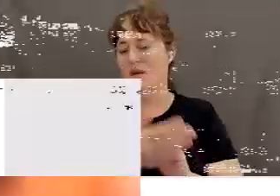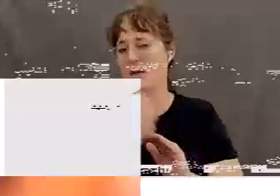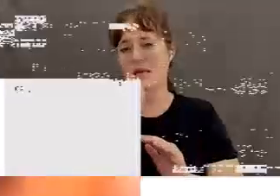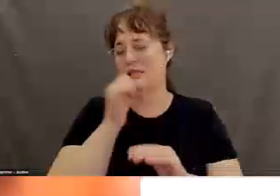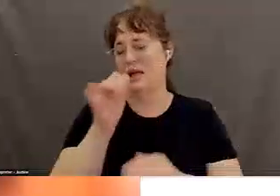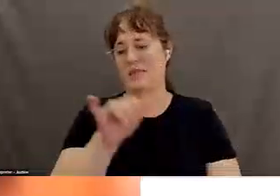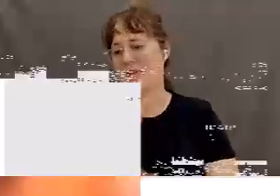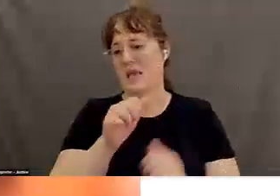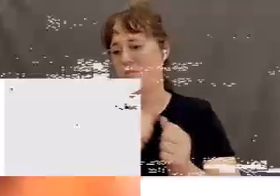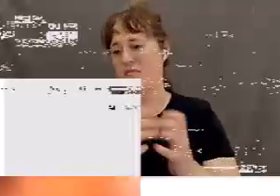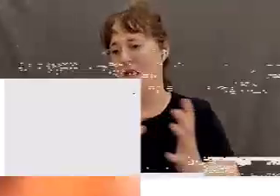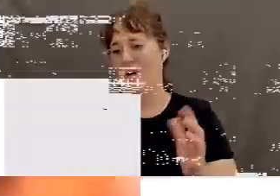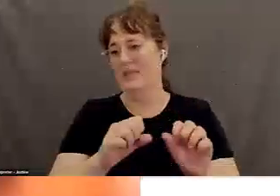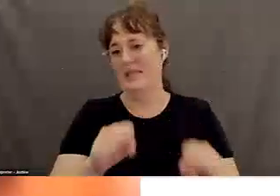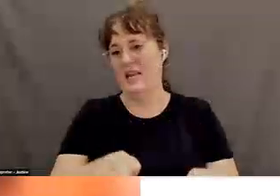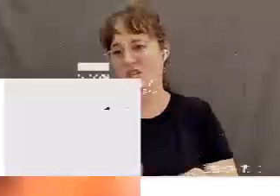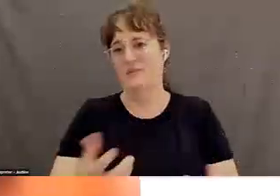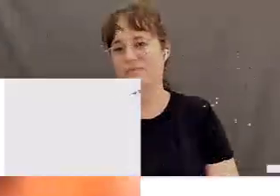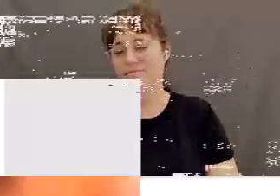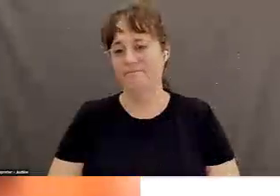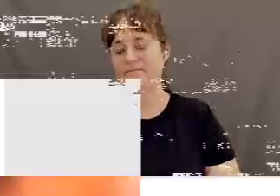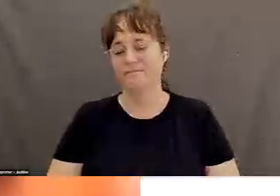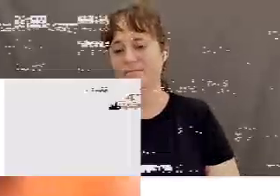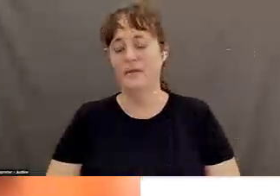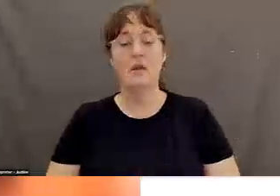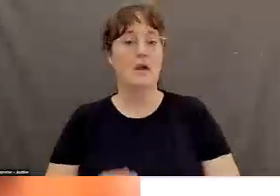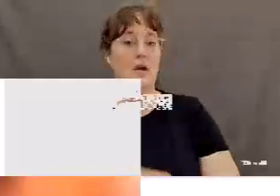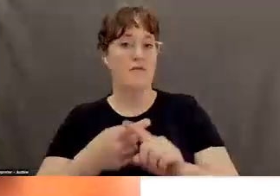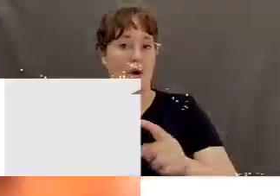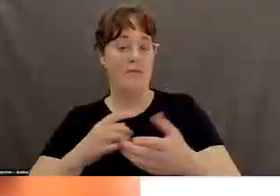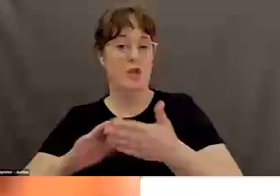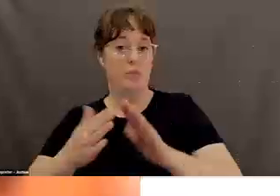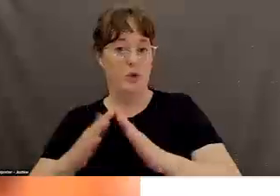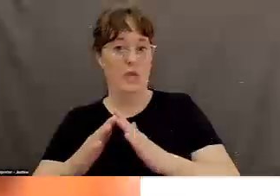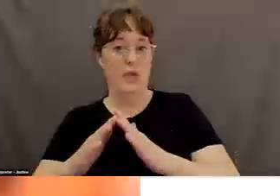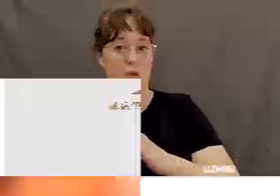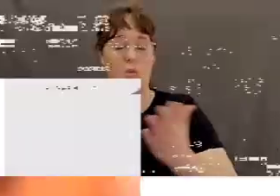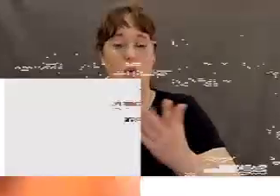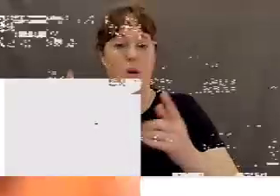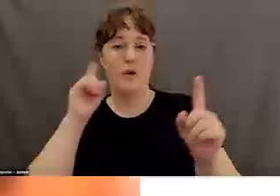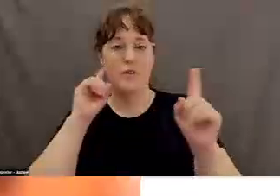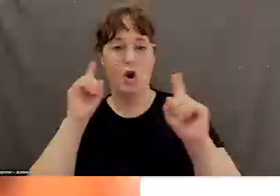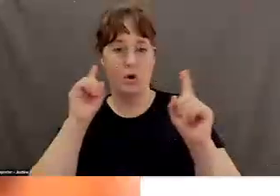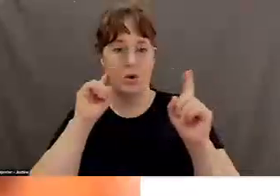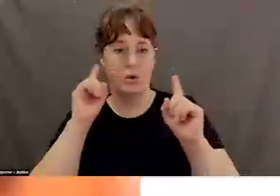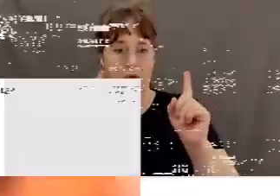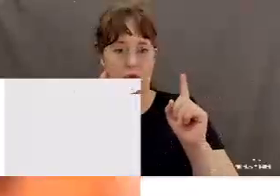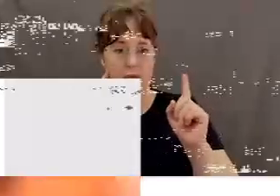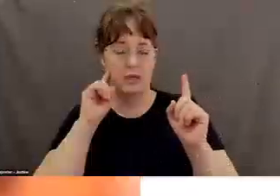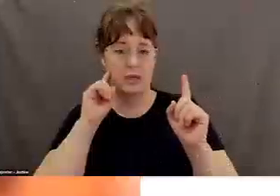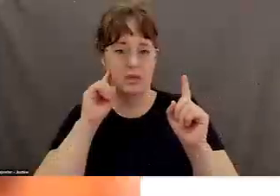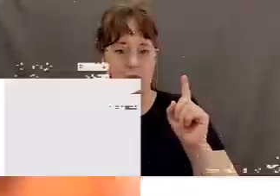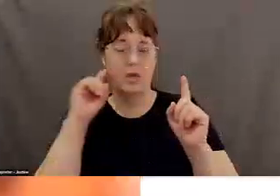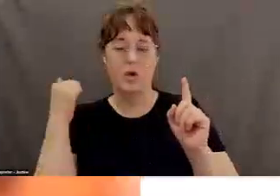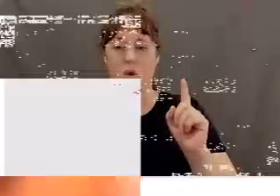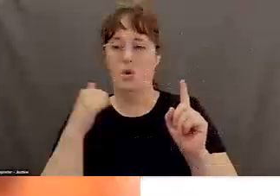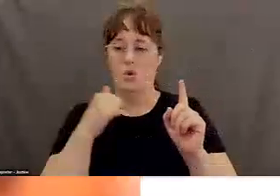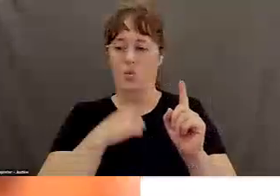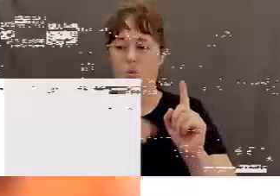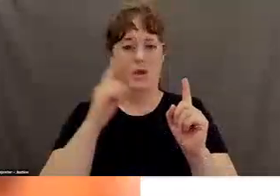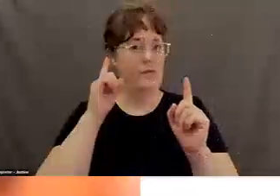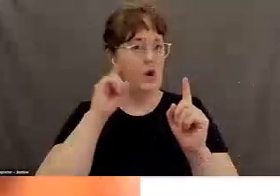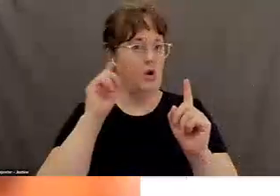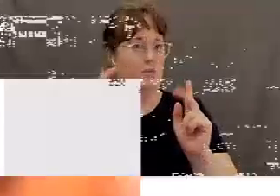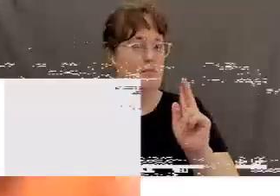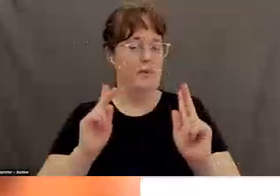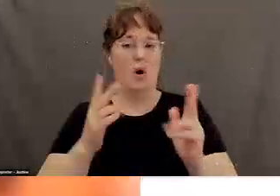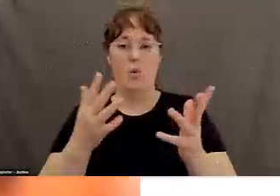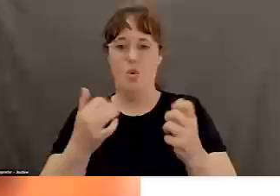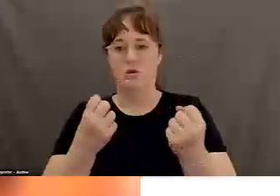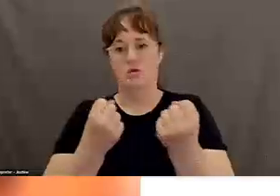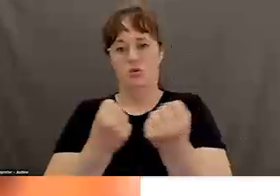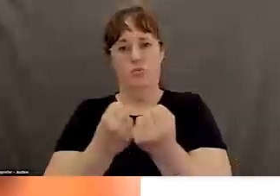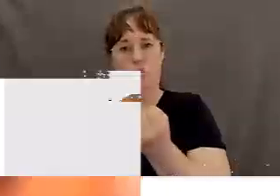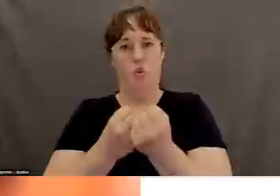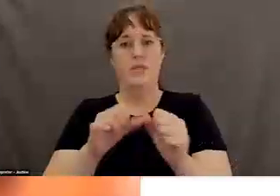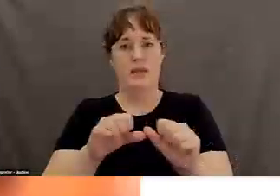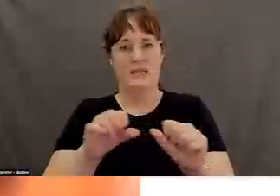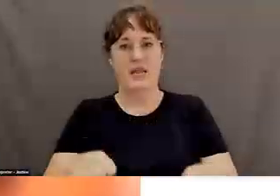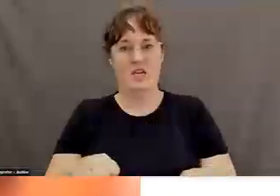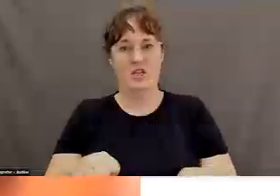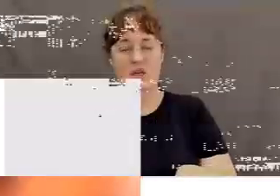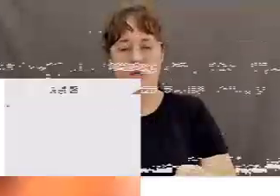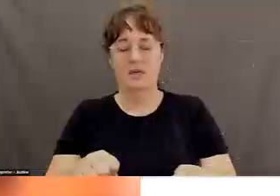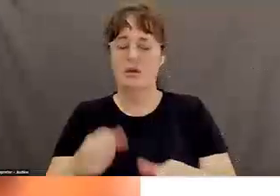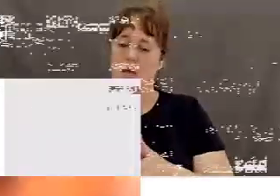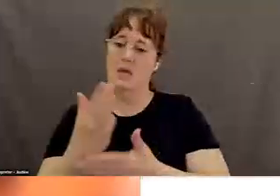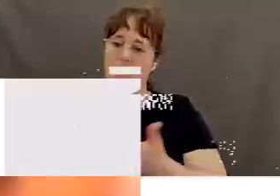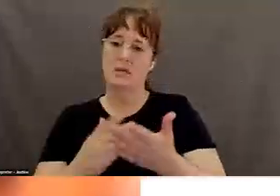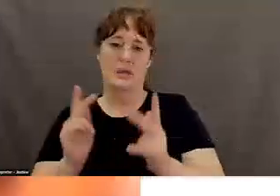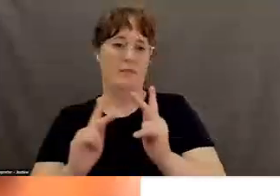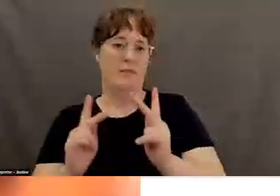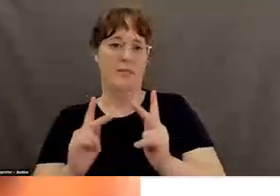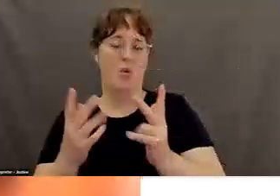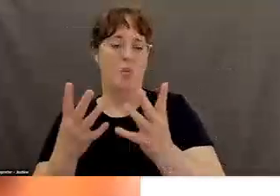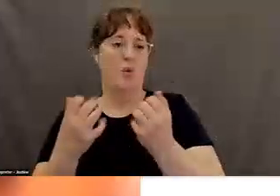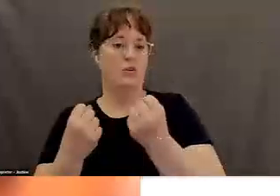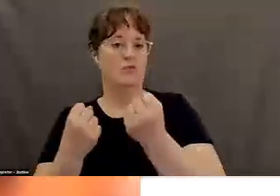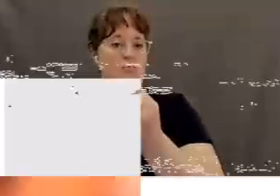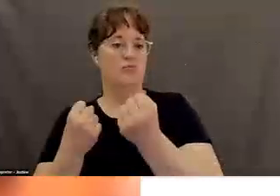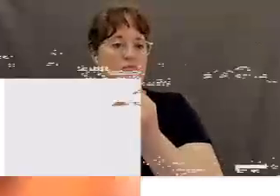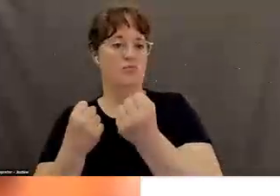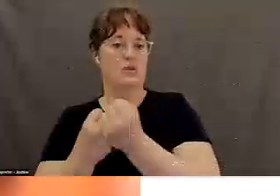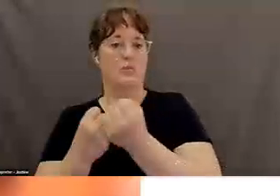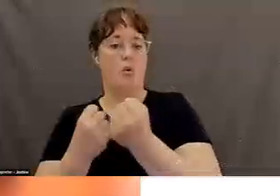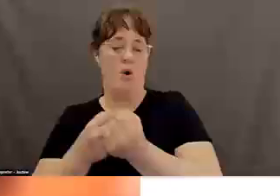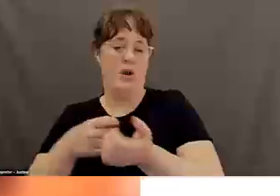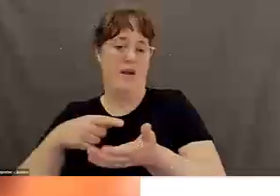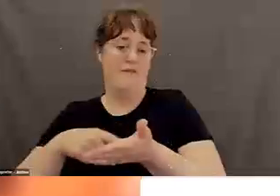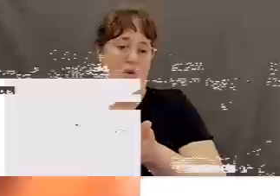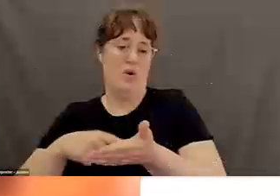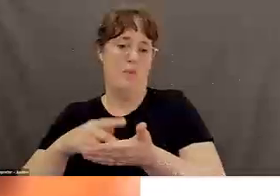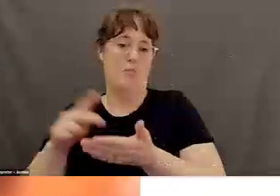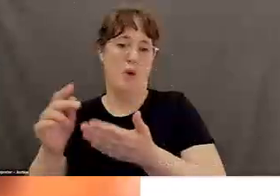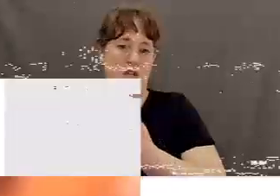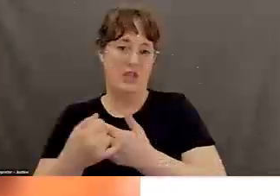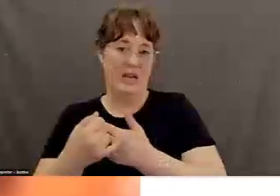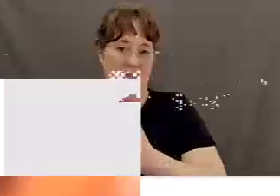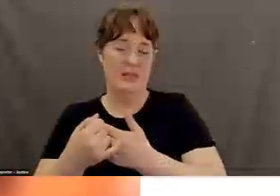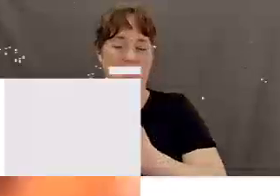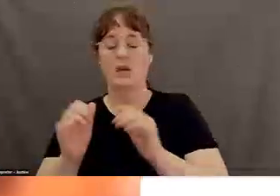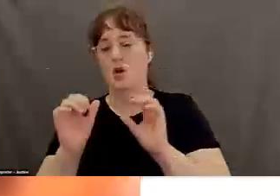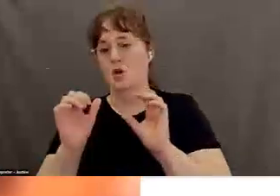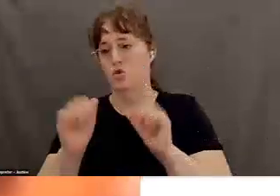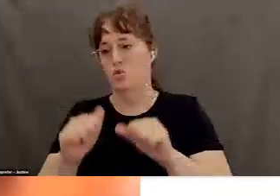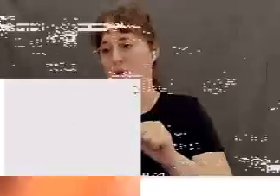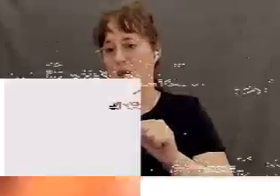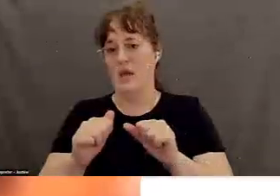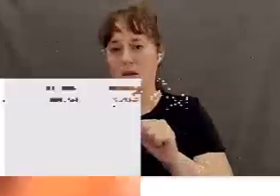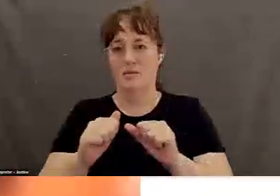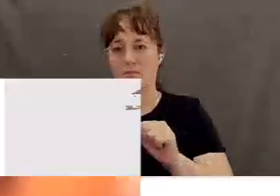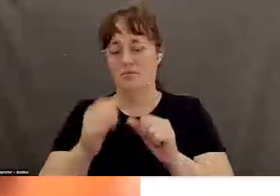Boardroom: As far as what we're hearing from the community, we've heard a bit, I mean, even in the boardroom today, for people who want to support the station. At the same time, we've heard from people that really want to support an affordable project, and so we can dig into what we've heard, and we can share that with board members as well.